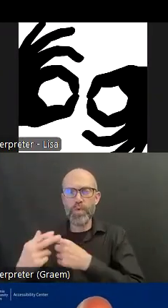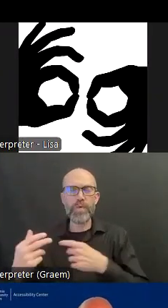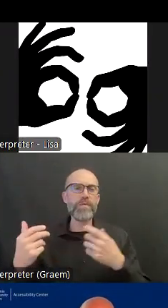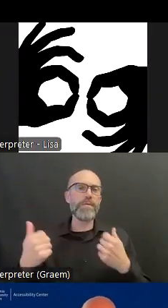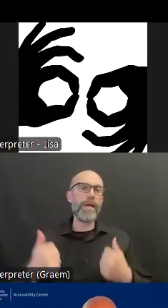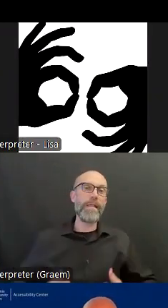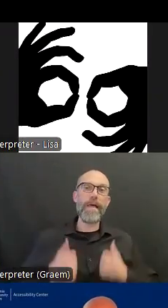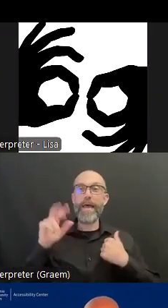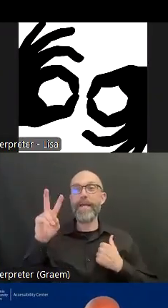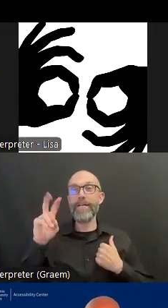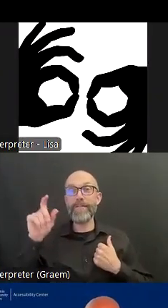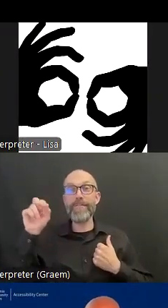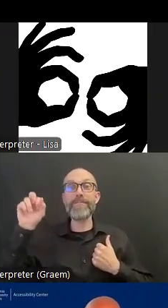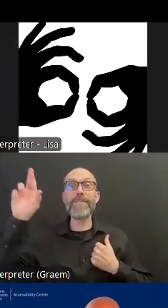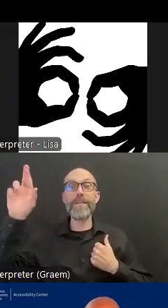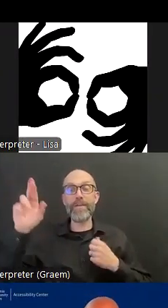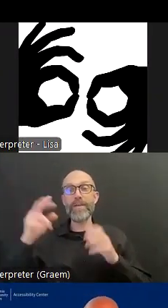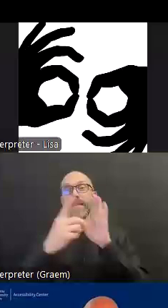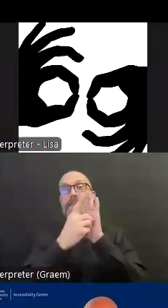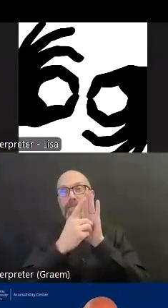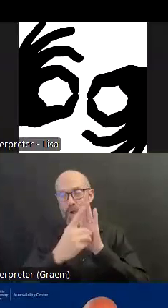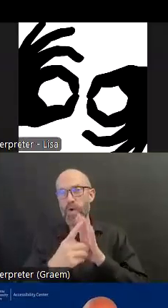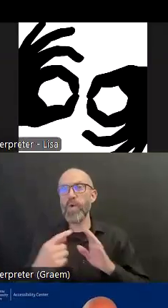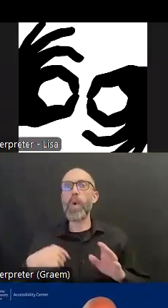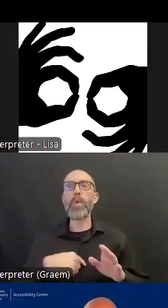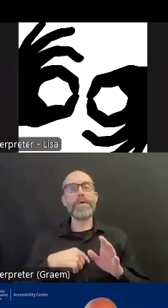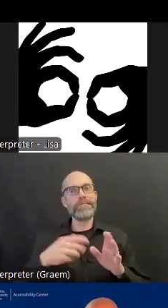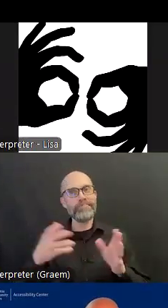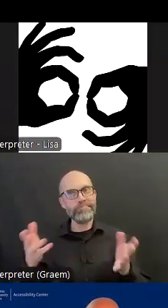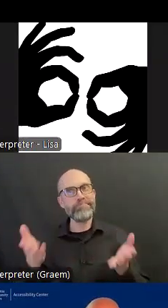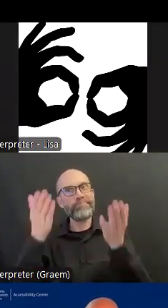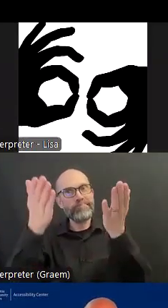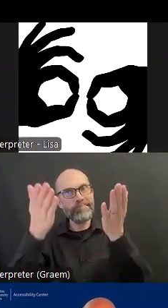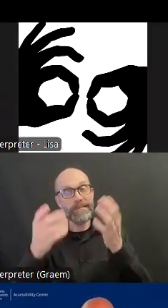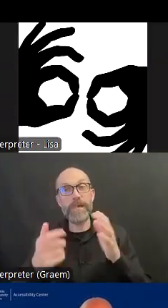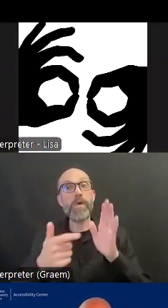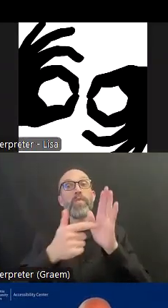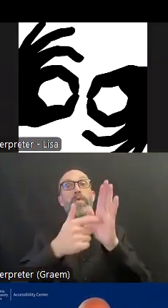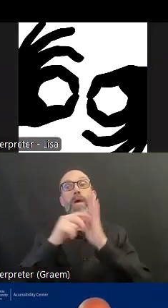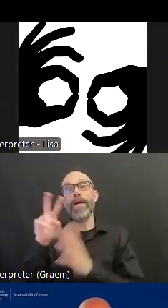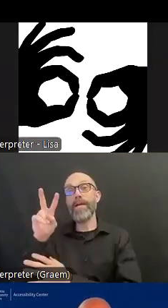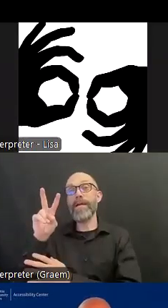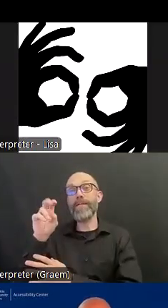We plug this every chance we get. This is where you require a vendor to do a demo of their product that you're